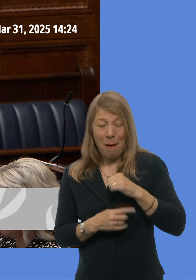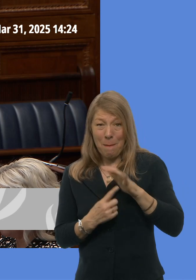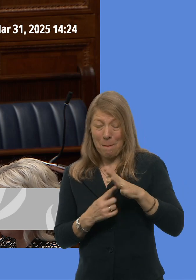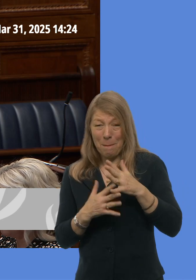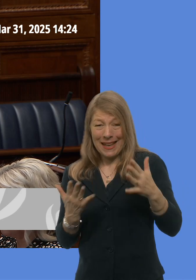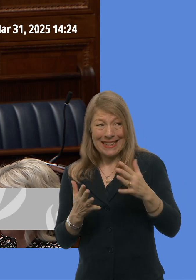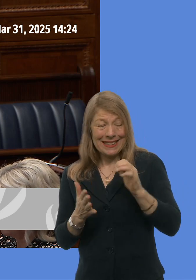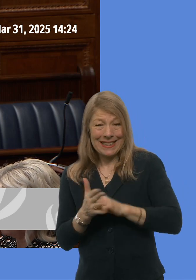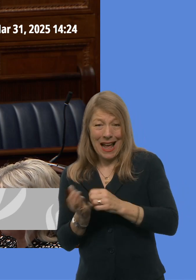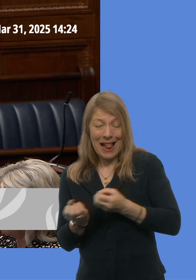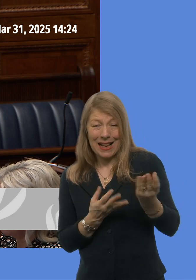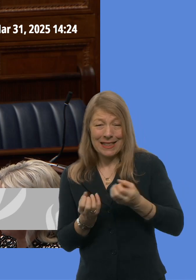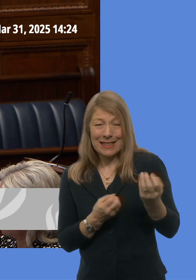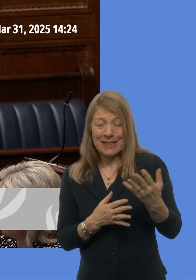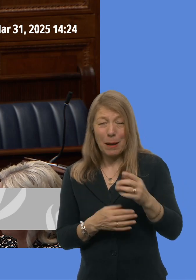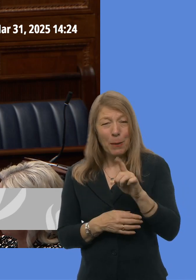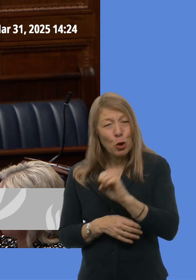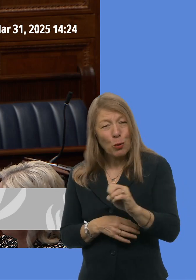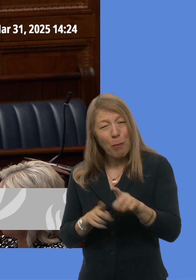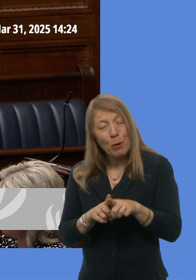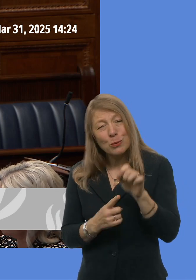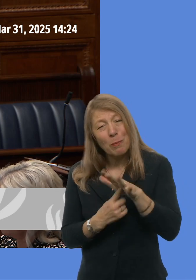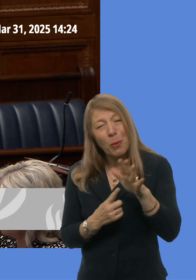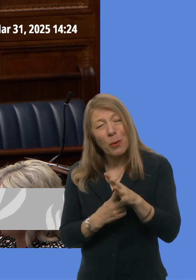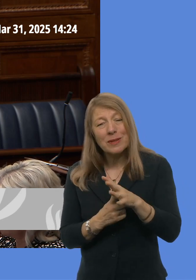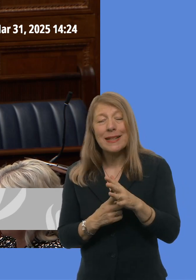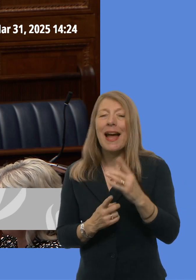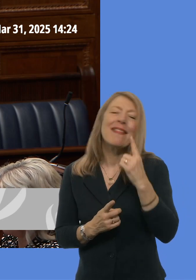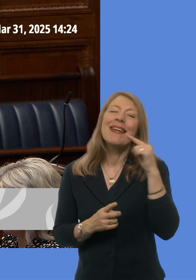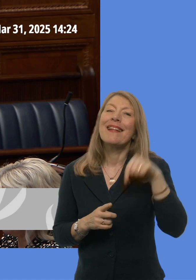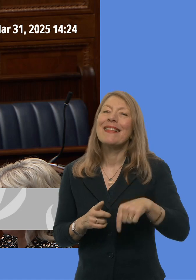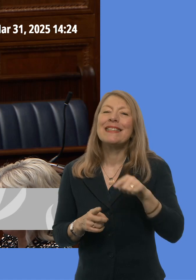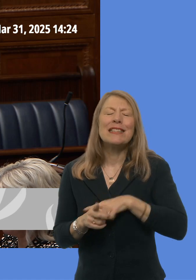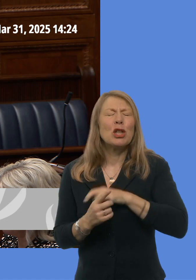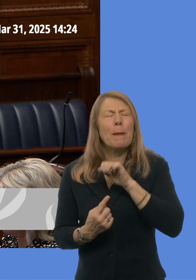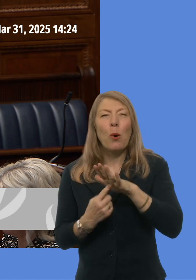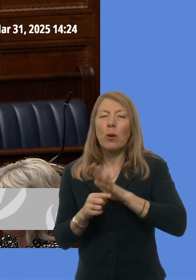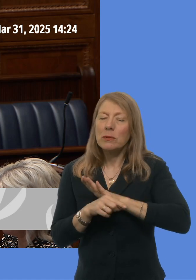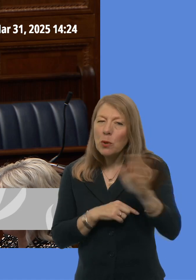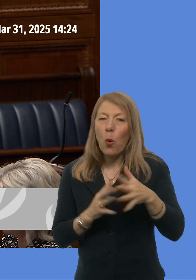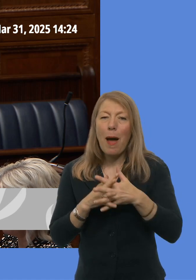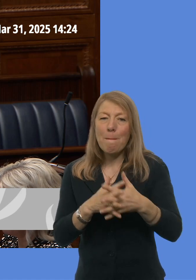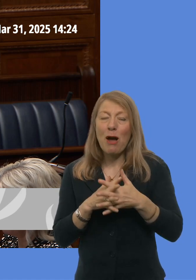More than ever this year, it was critical that our voice was heard. Can we always dictate the outcome of these negotiations?